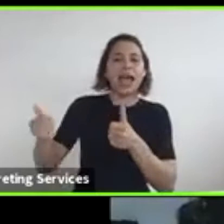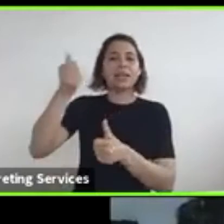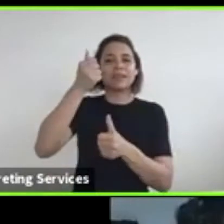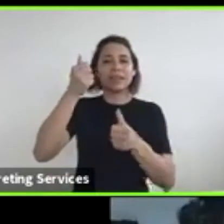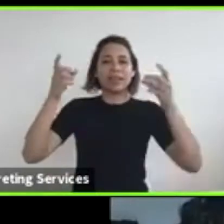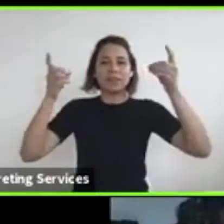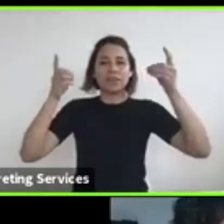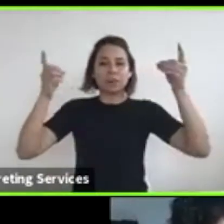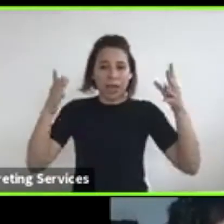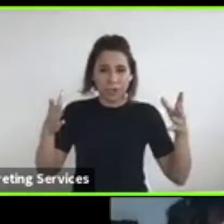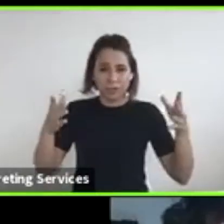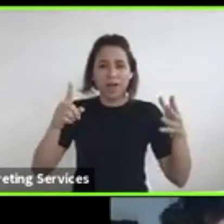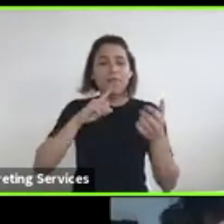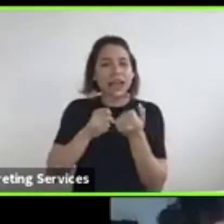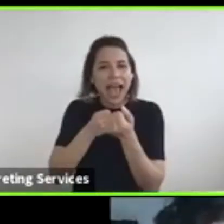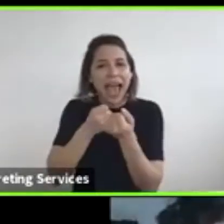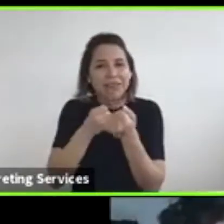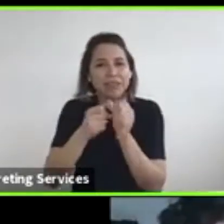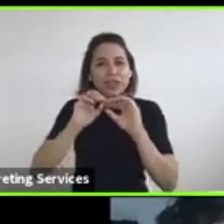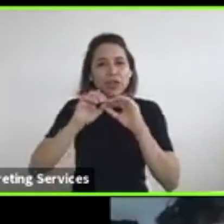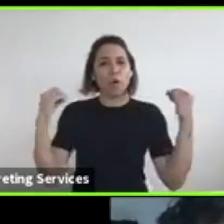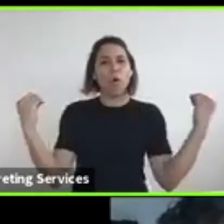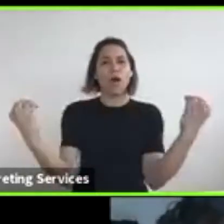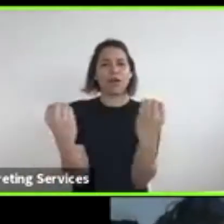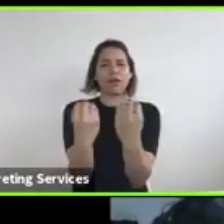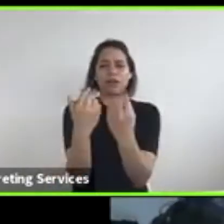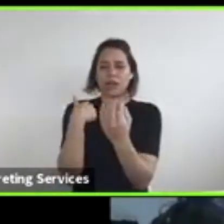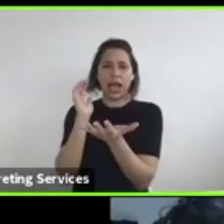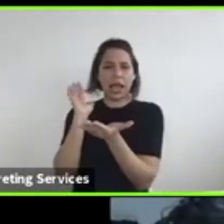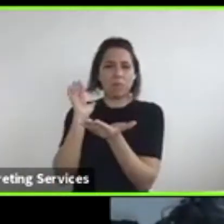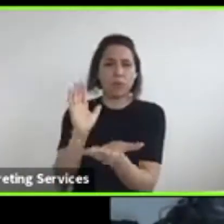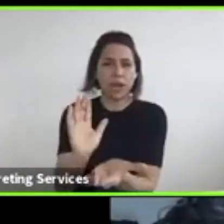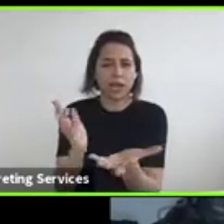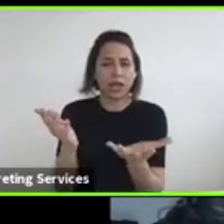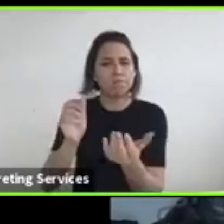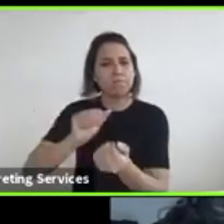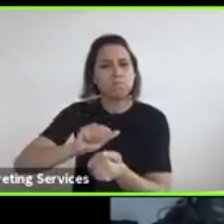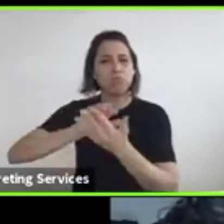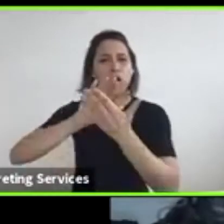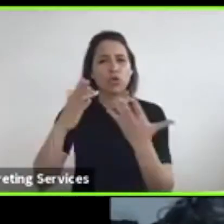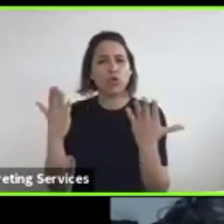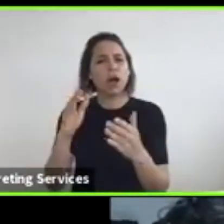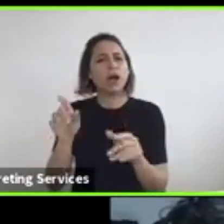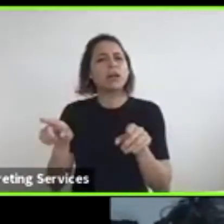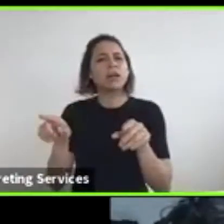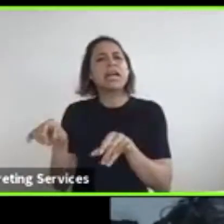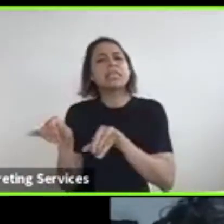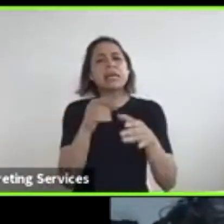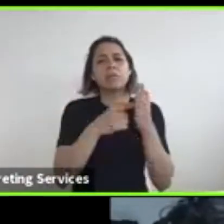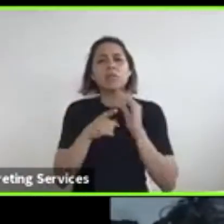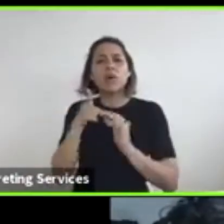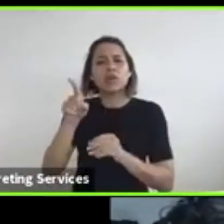WITH A SENSE OF -- SIMILAR TO WHAT YOU SAID, ALI, HOW ARE WE, REDISTRIBUTING